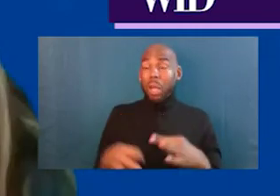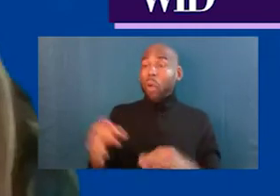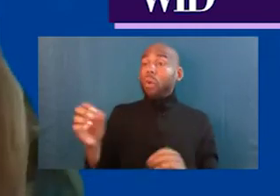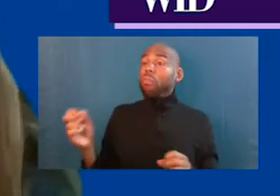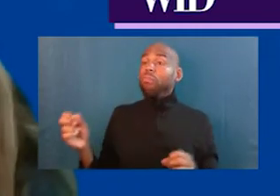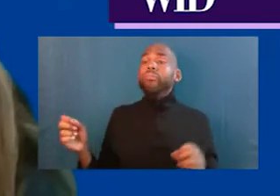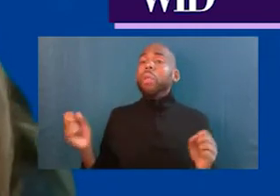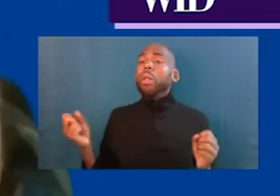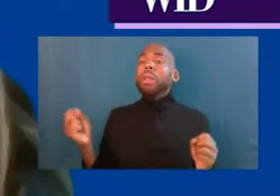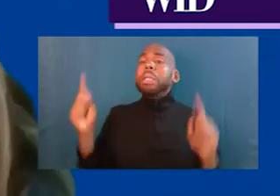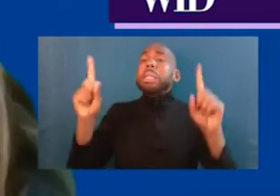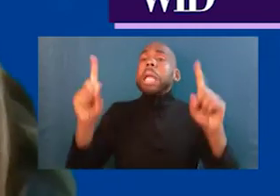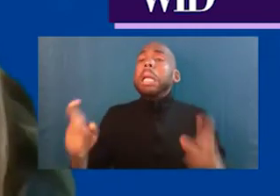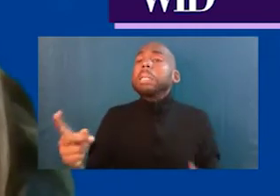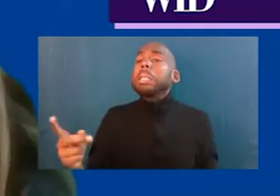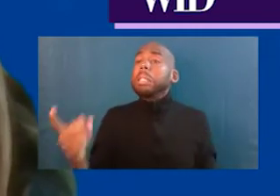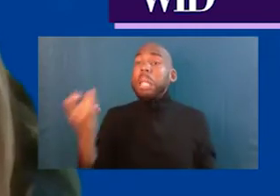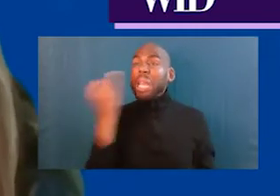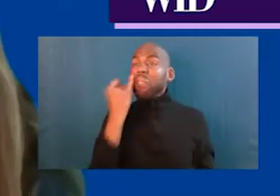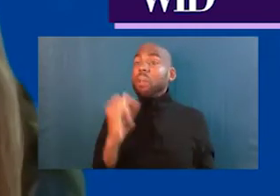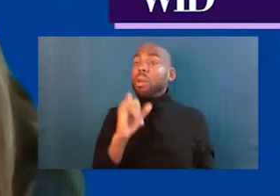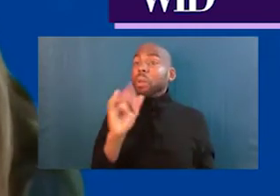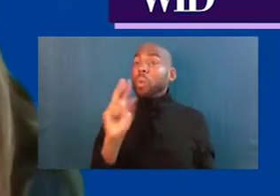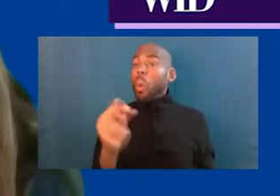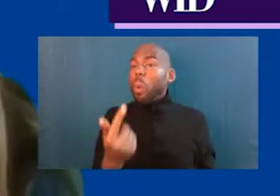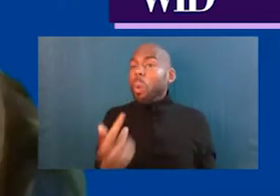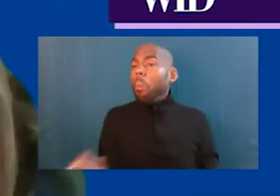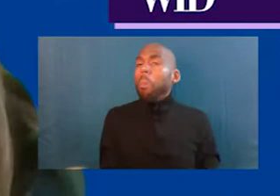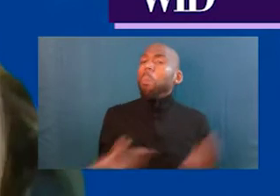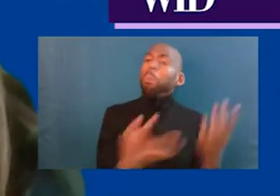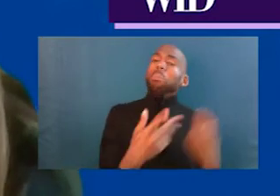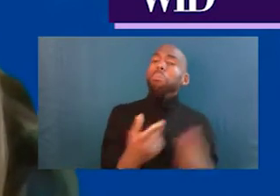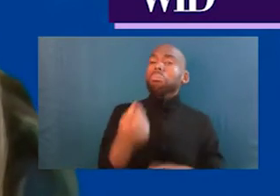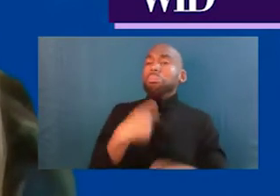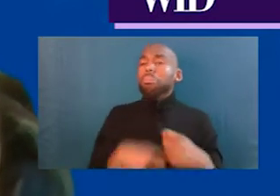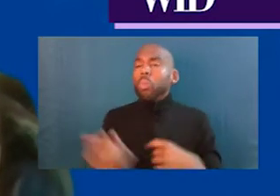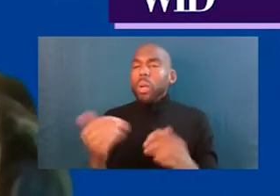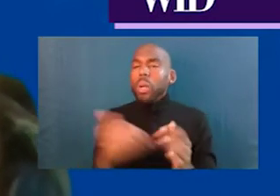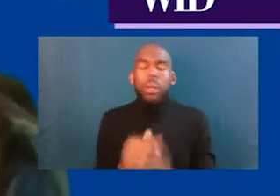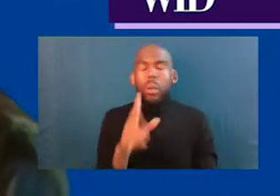out there and then fix it if it doesn't work, we had to just completely rethink how we did it.